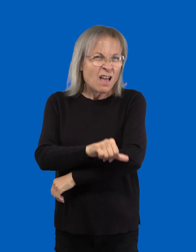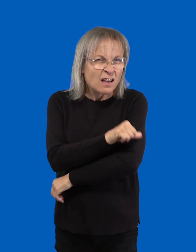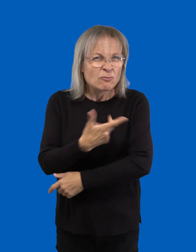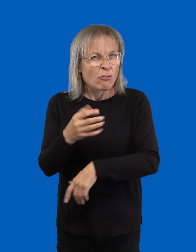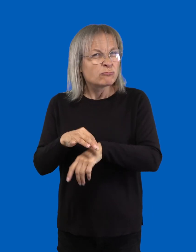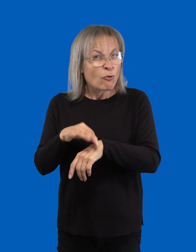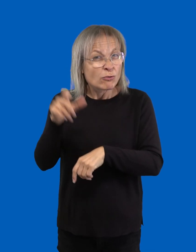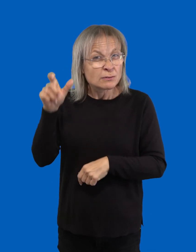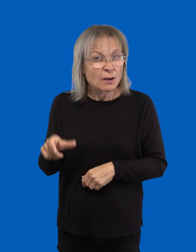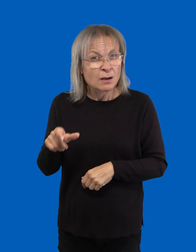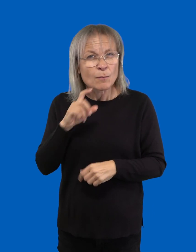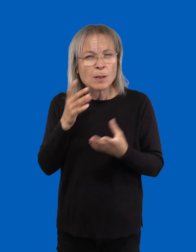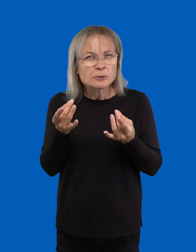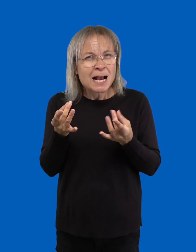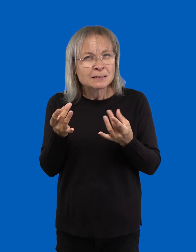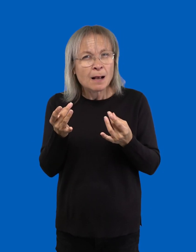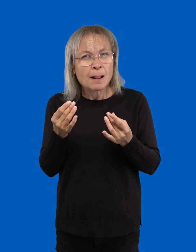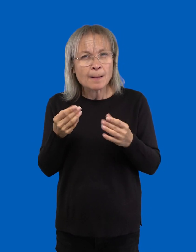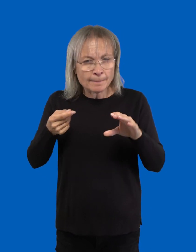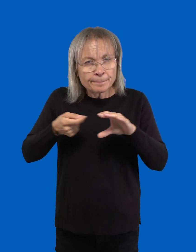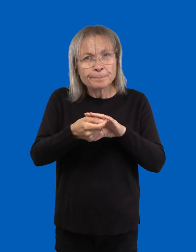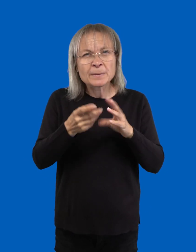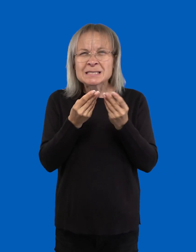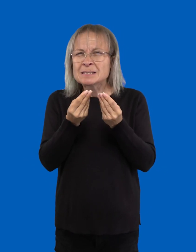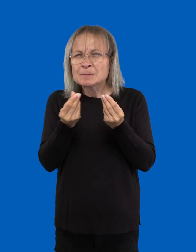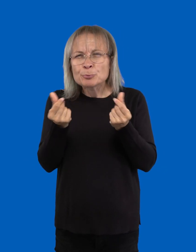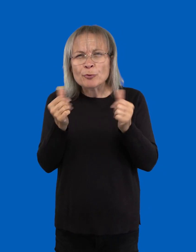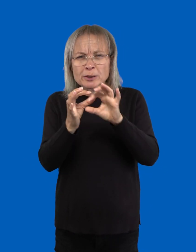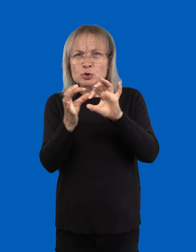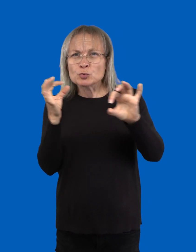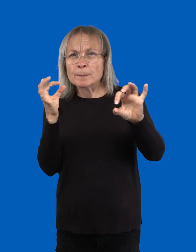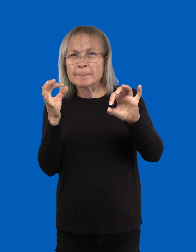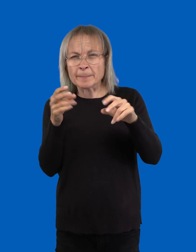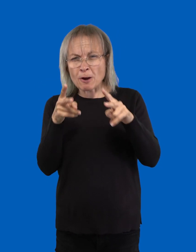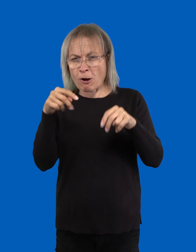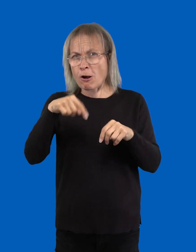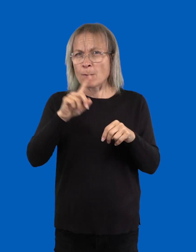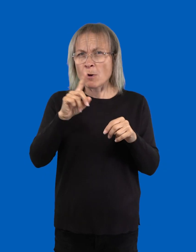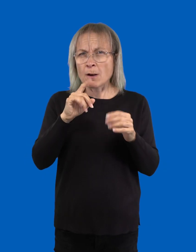The nurse or doctor will gently put a smooth, tube-shaped tool called a speculum into your vagina.